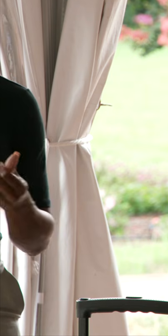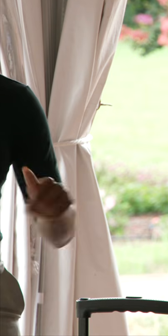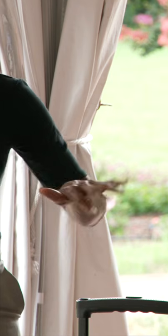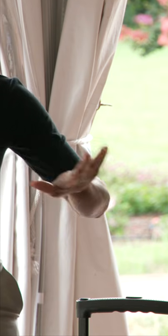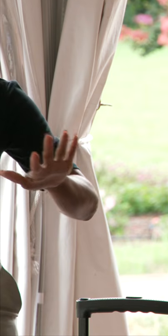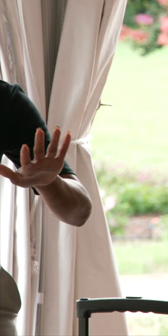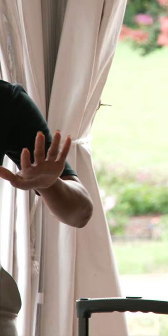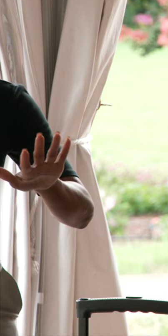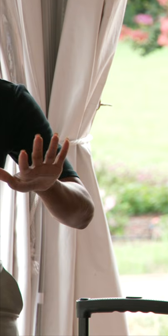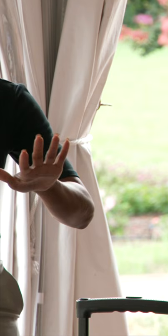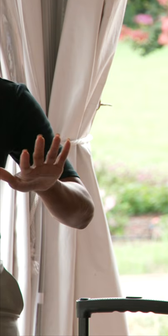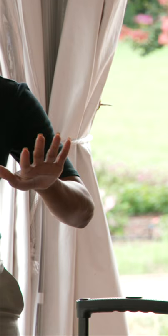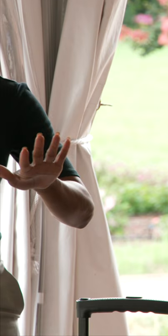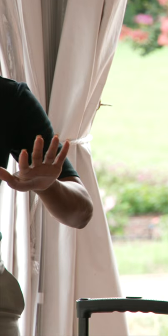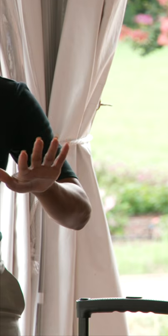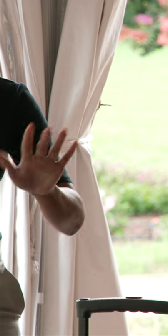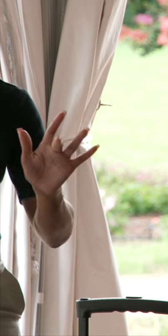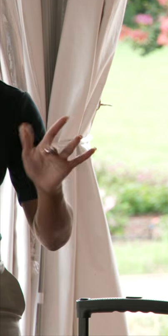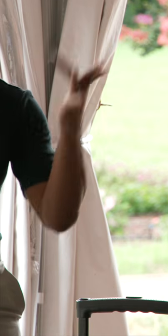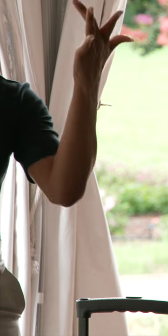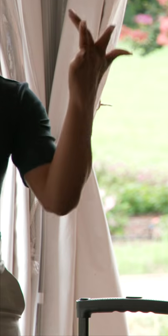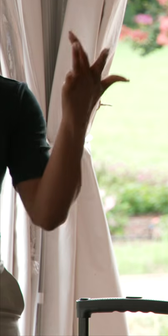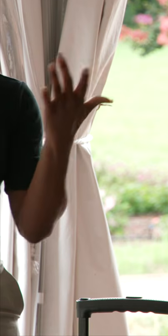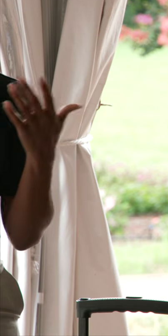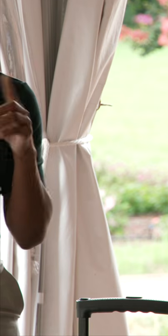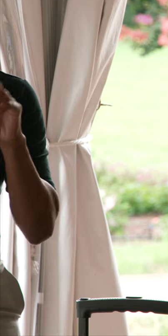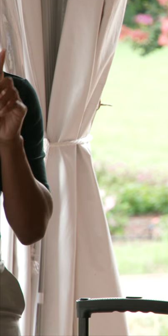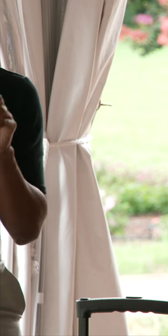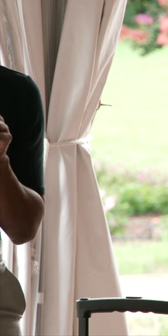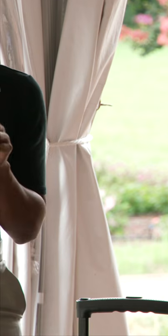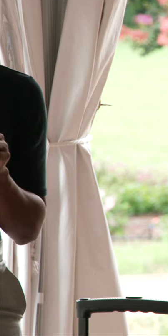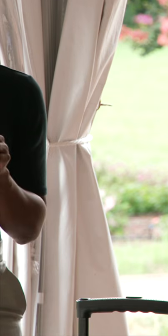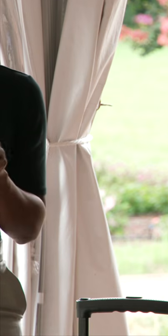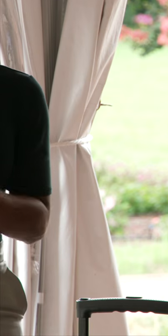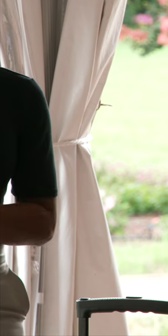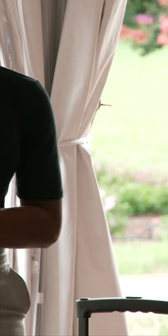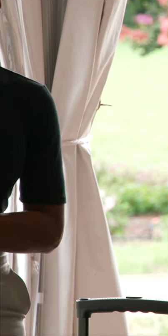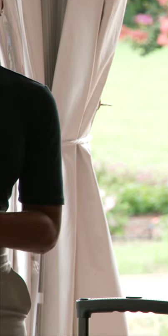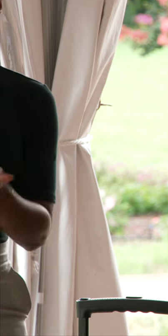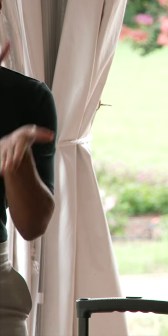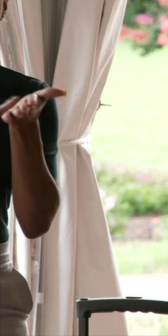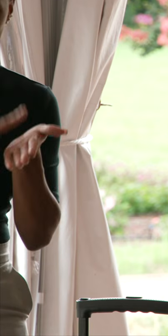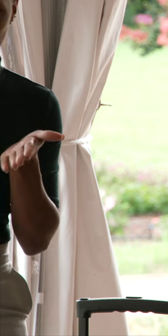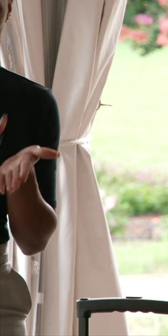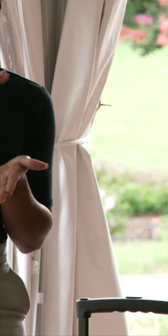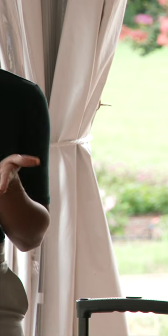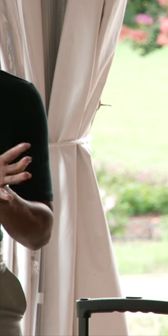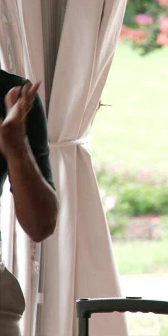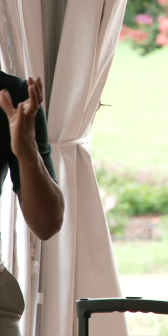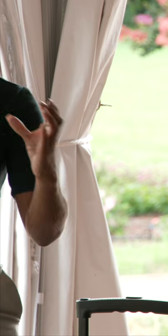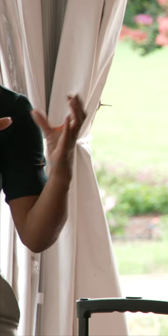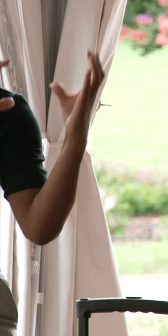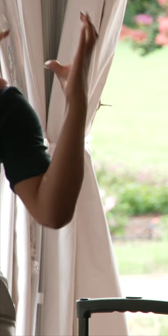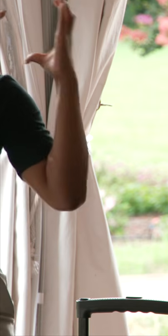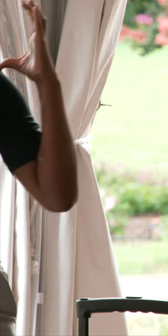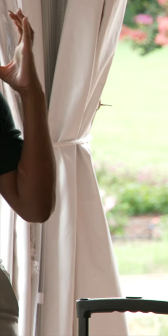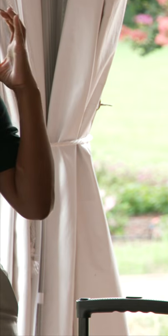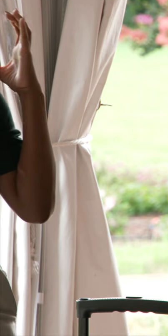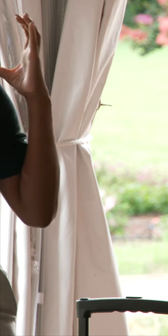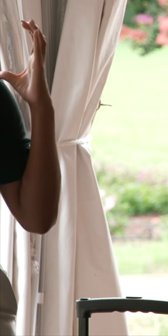ought to receive the benefits of research and bear its burdens? Those words come directly from the